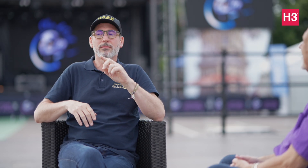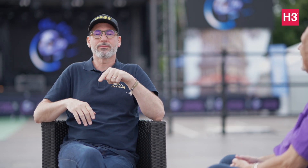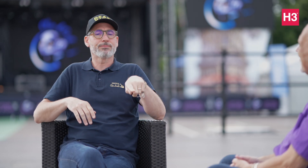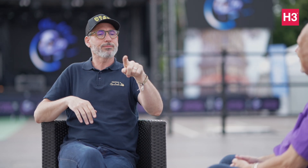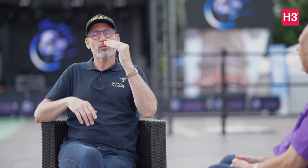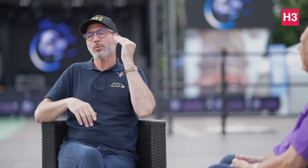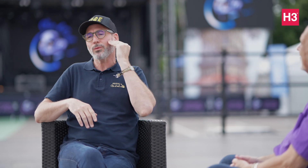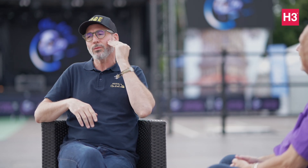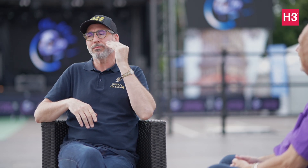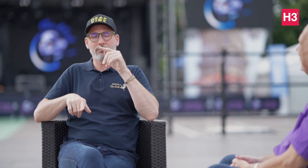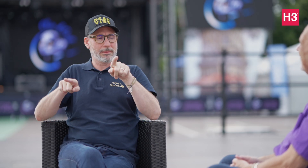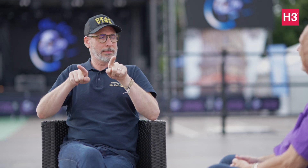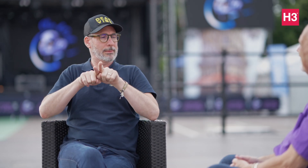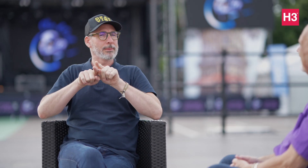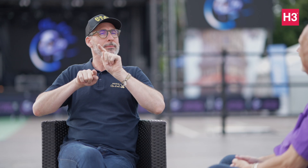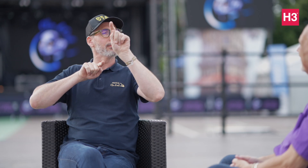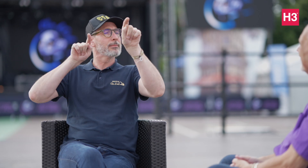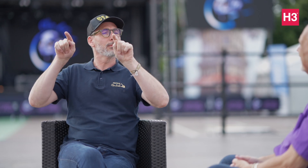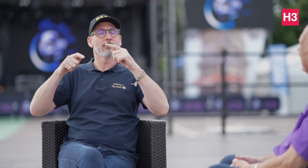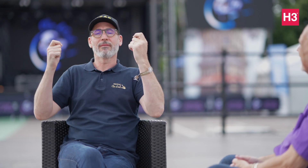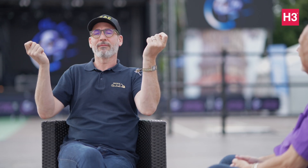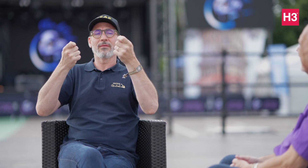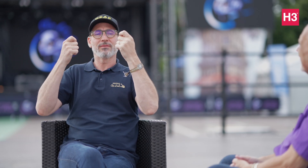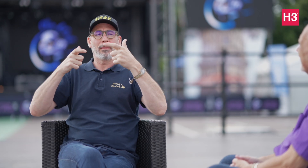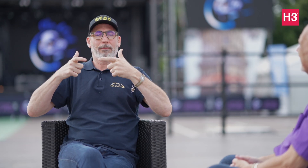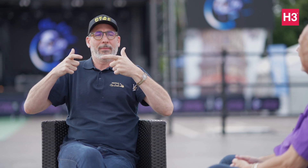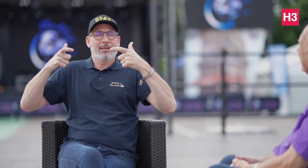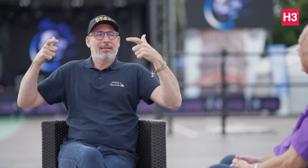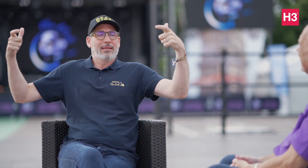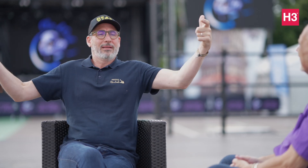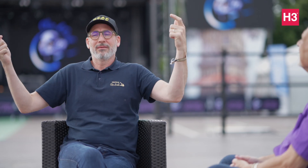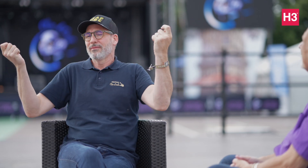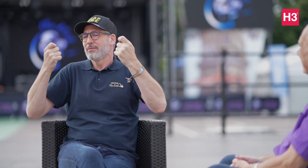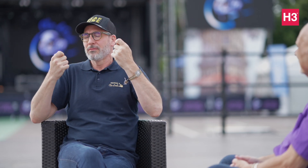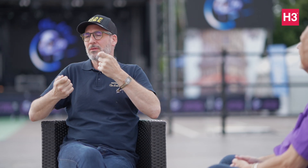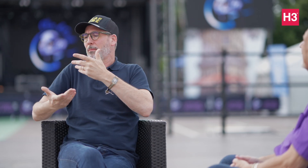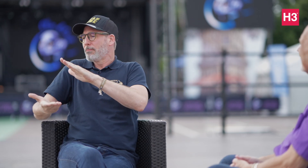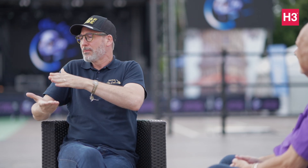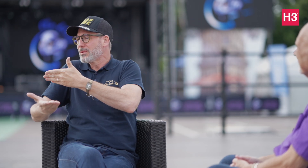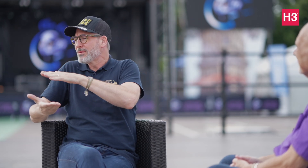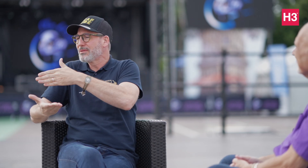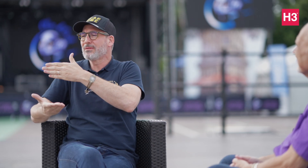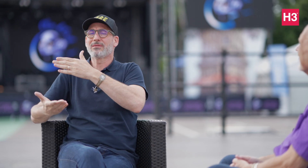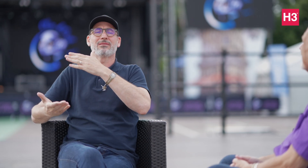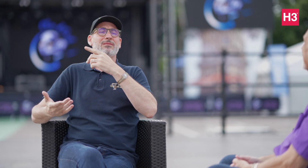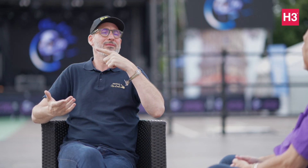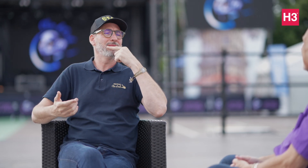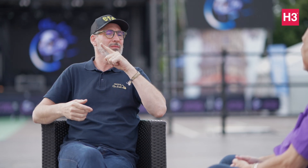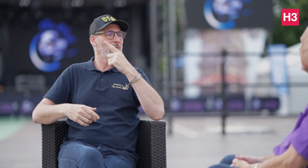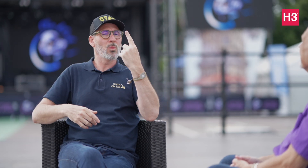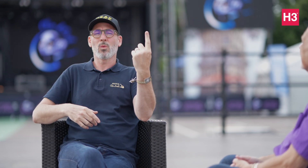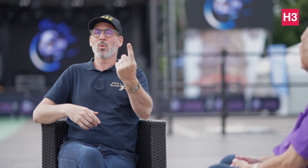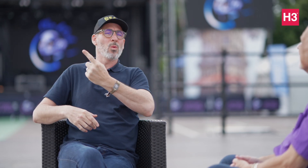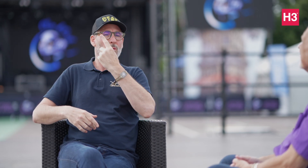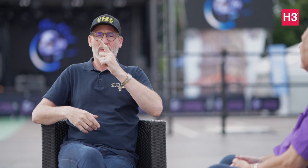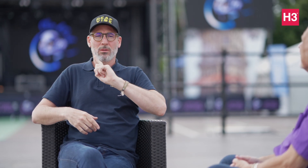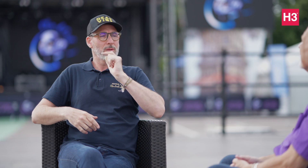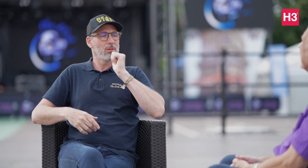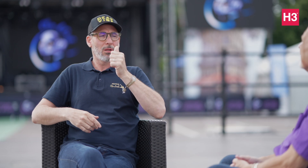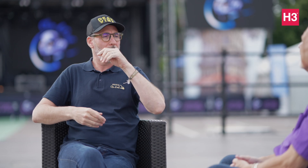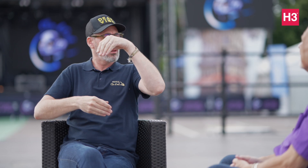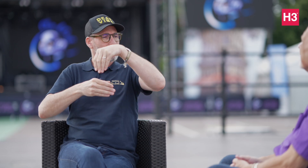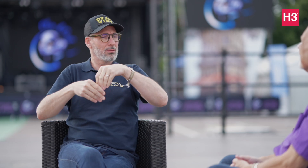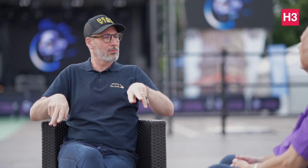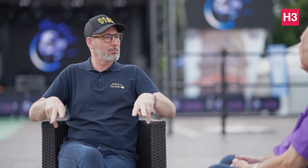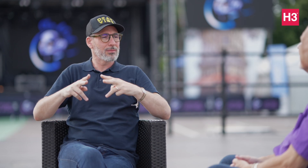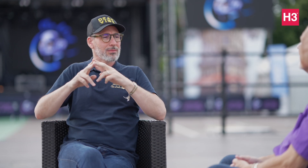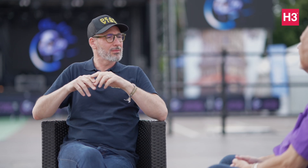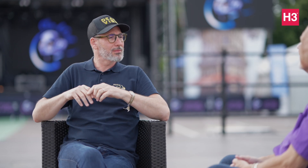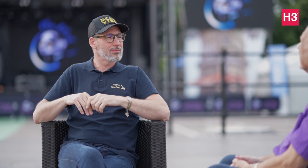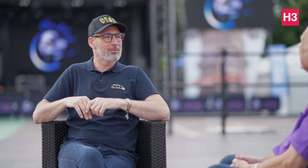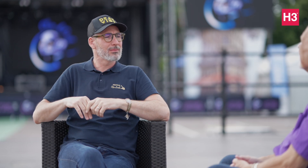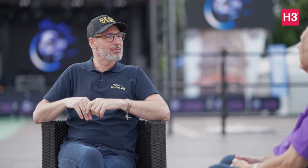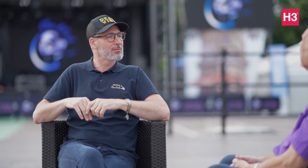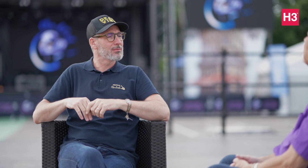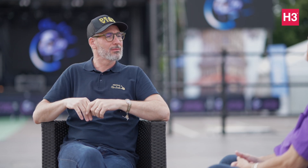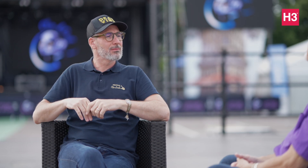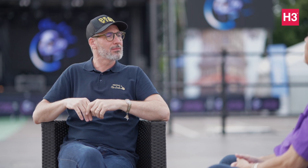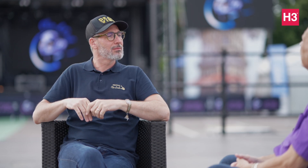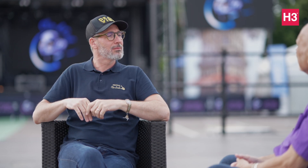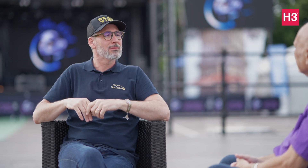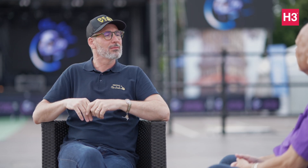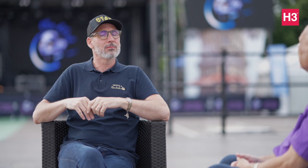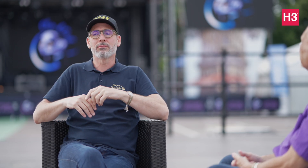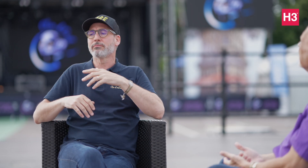Another reason is that major festivals don’t always take place in capital cities.